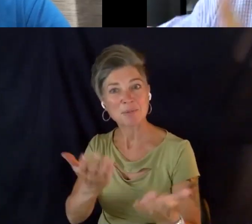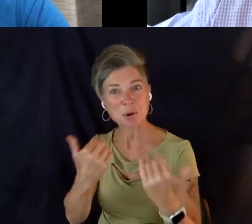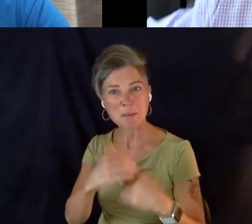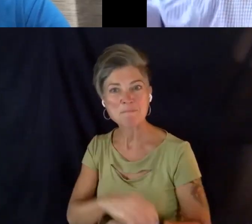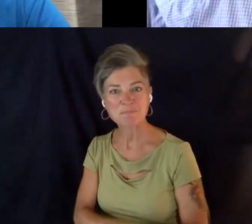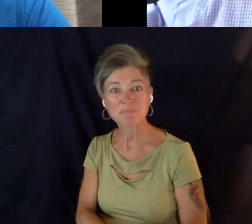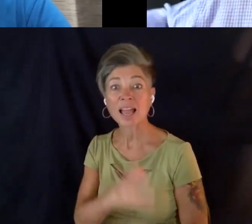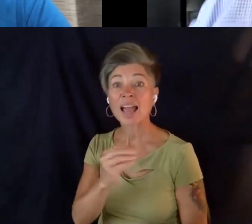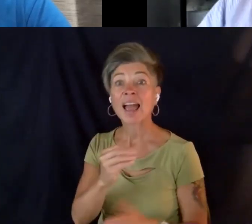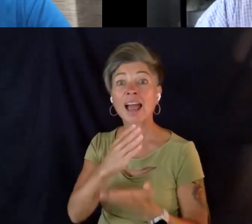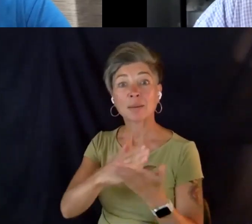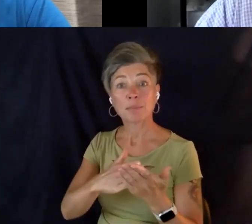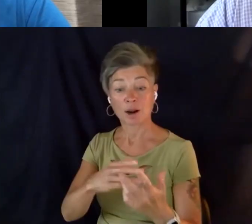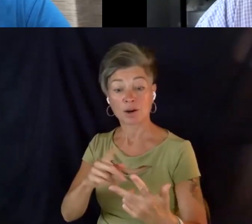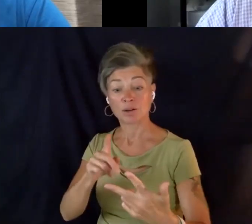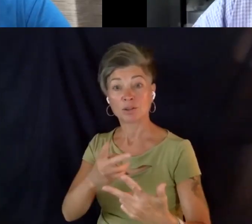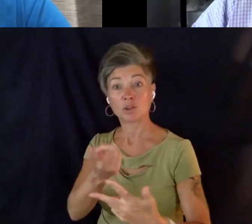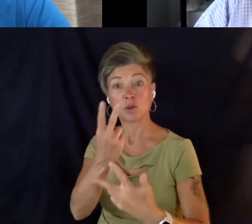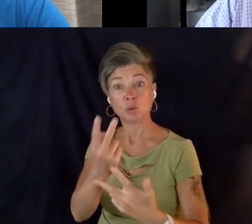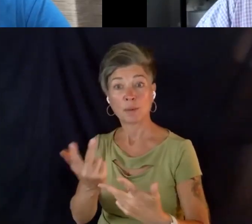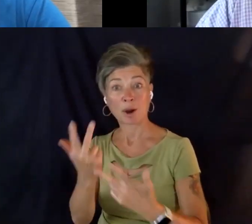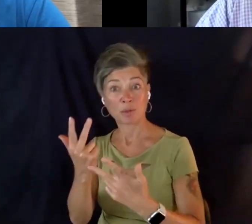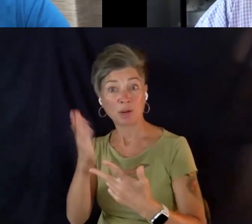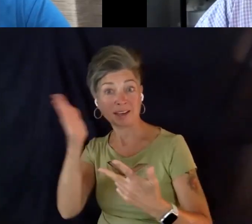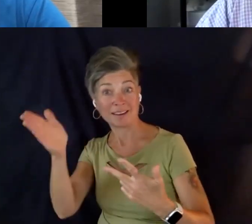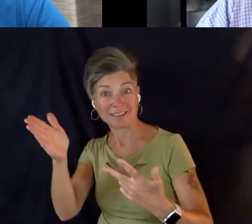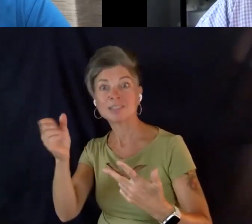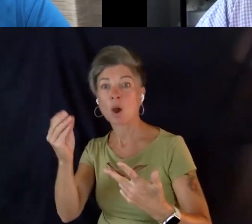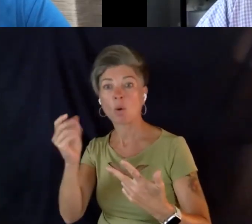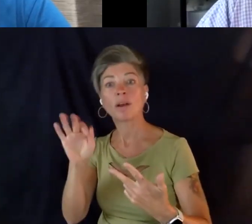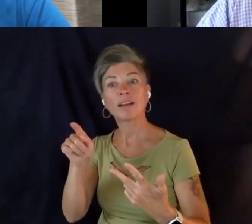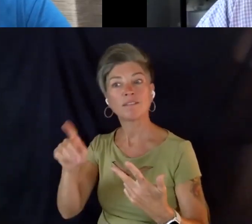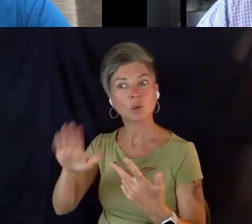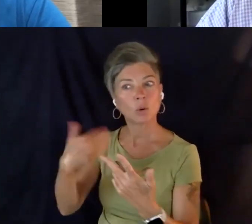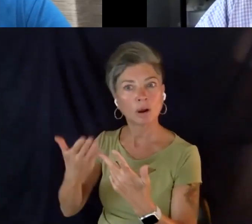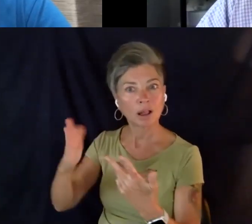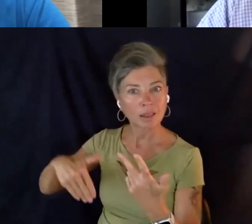And then in part two and part three down the road, so for those of you came a little bit late, we're gonna do this again.